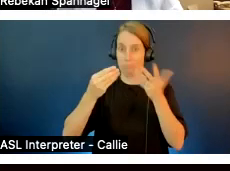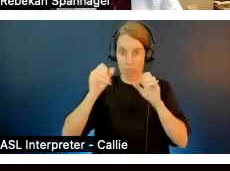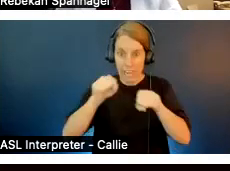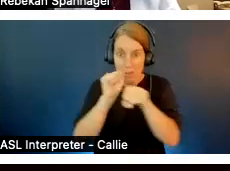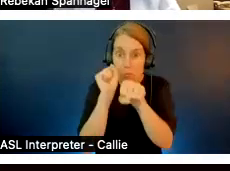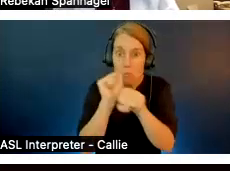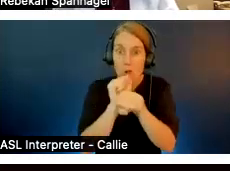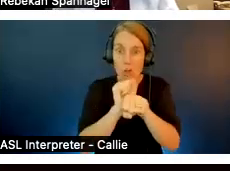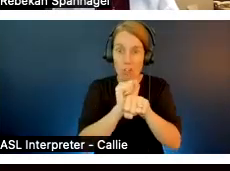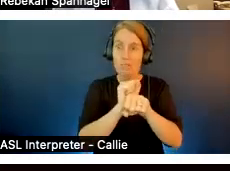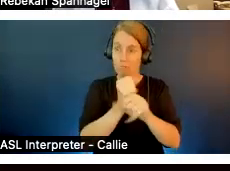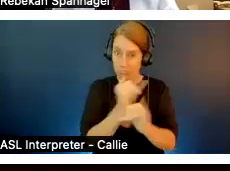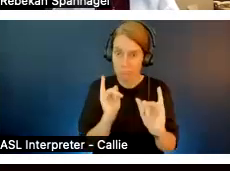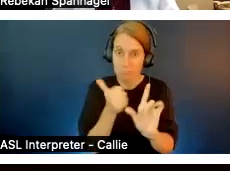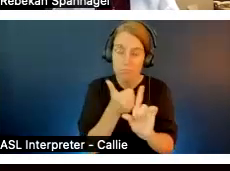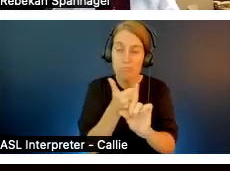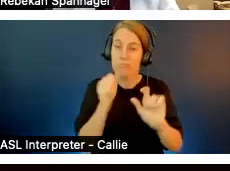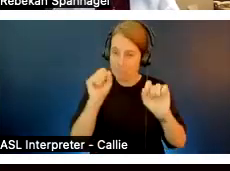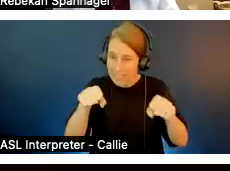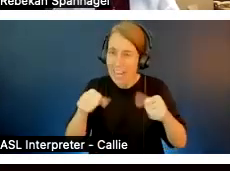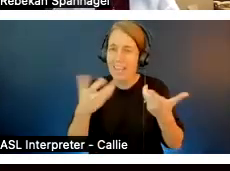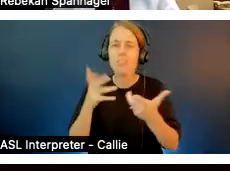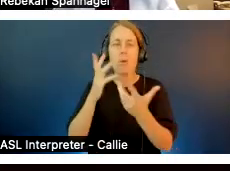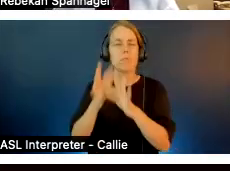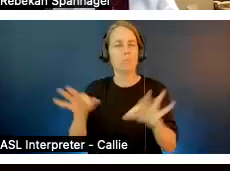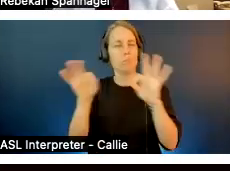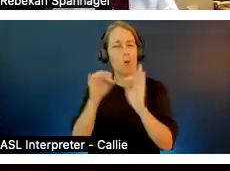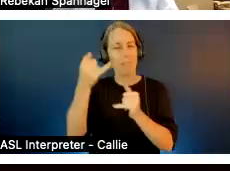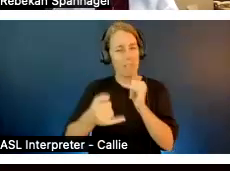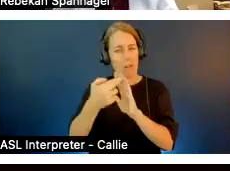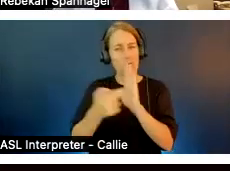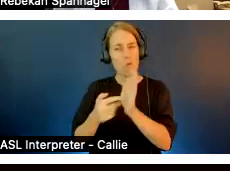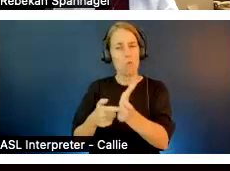um so the the um the final rule has very specific requirements as far as